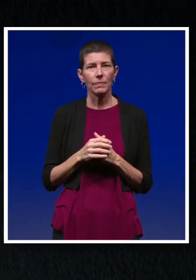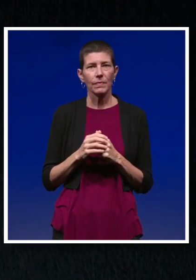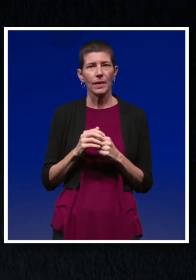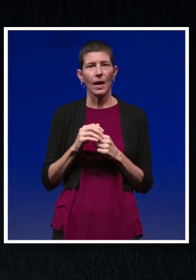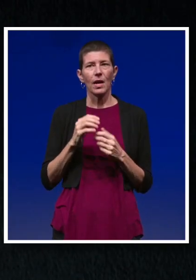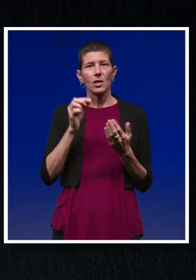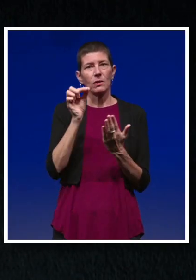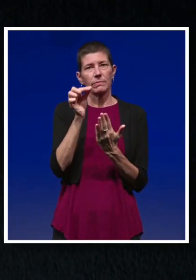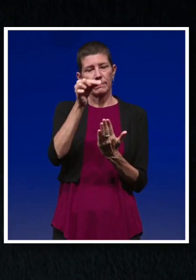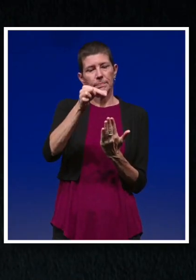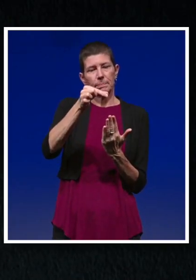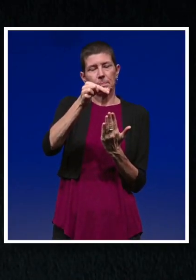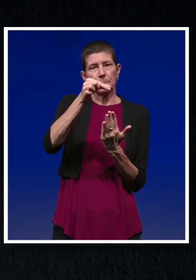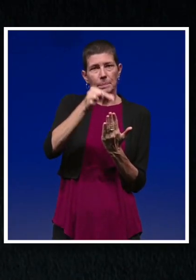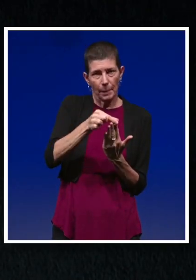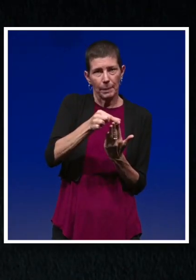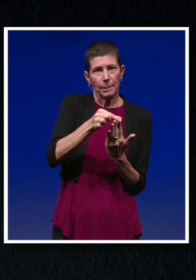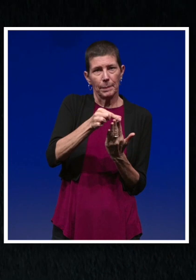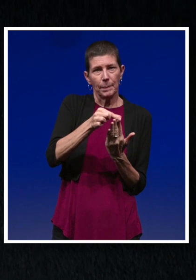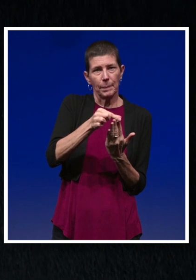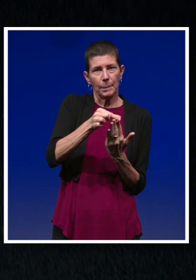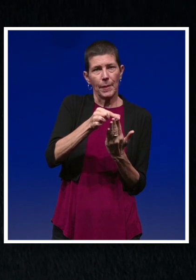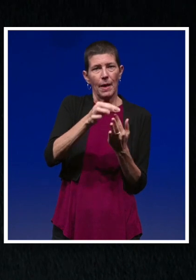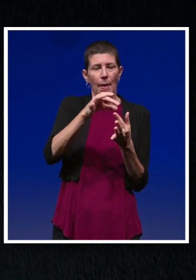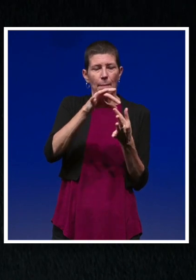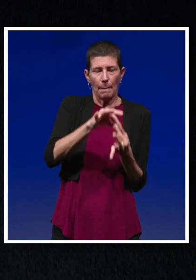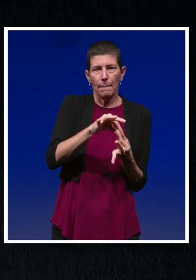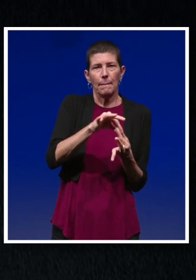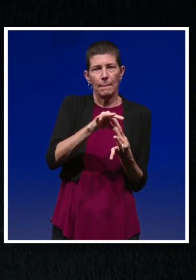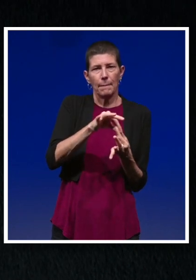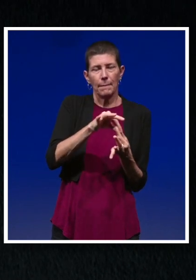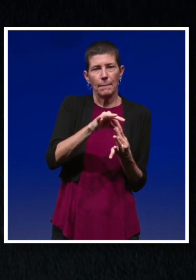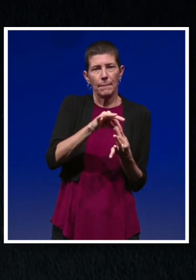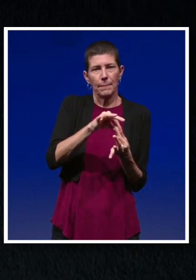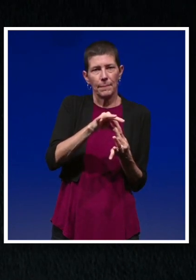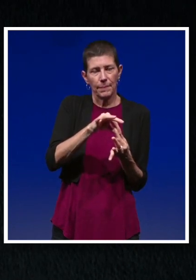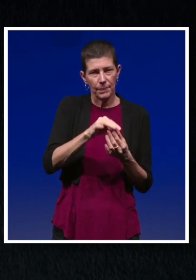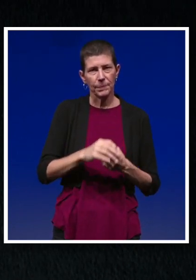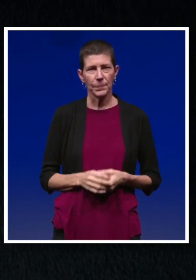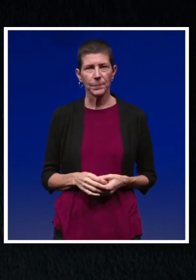To place the cable in apply pressure until it's all the way inserted.